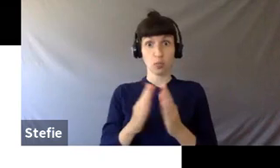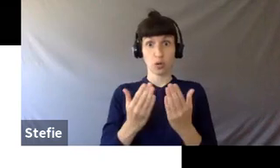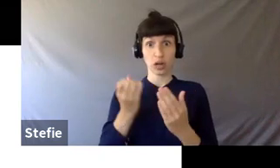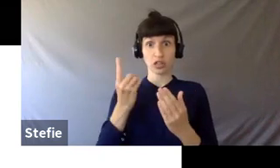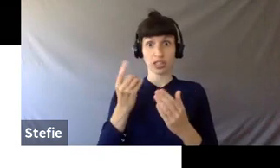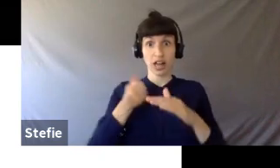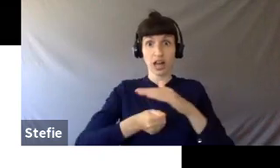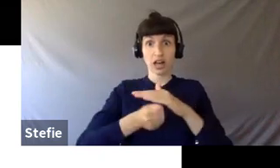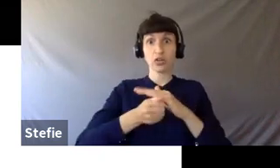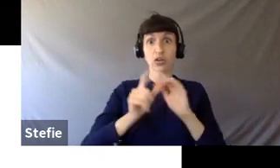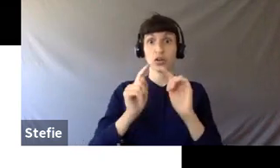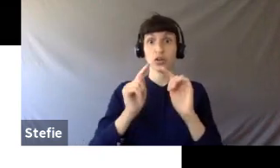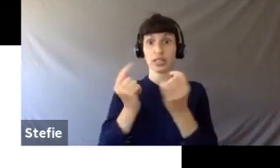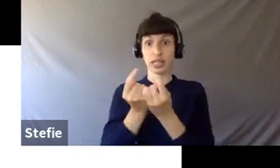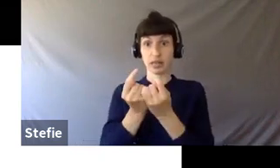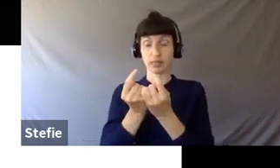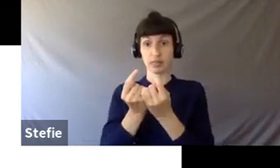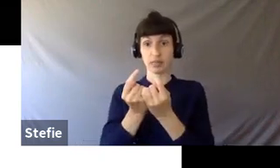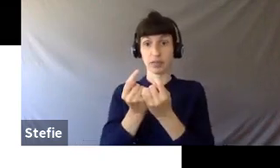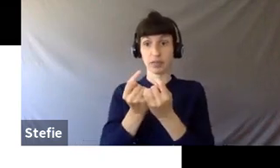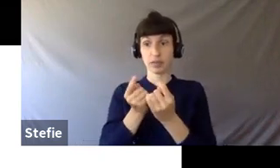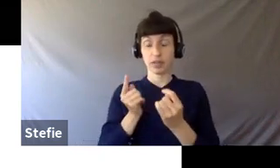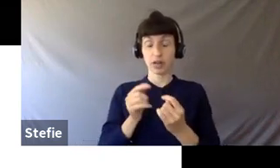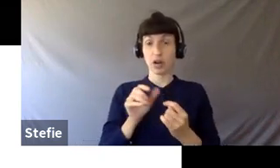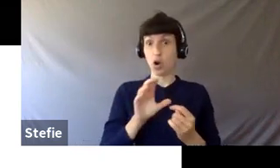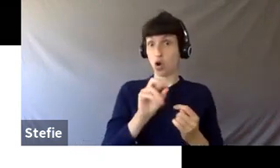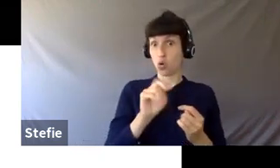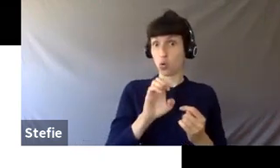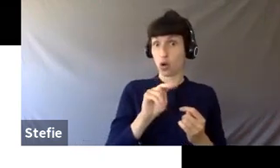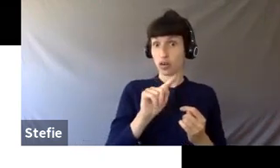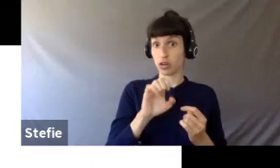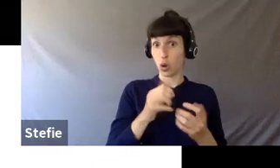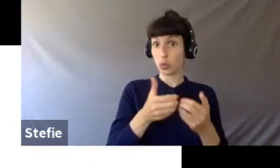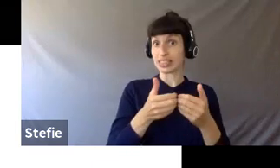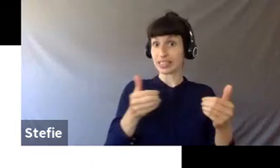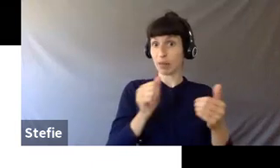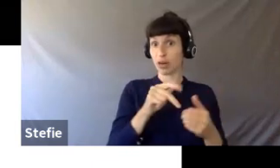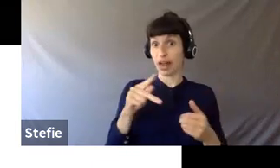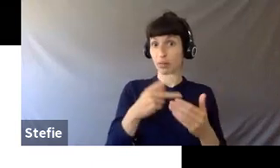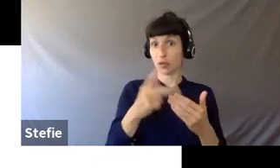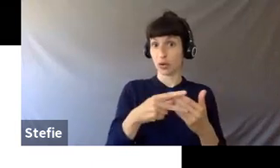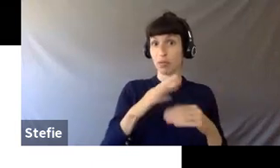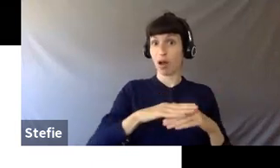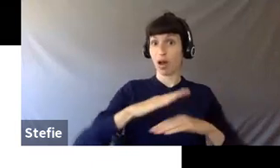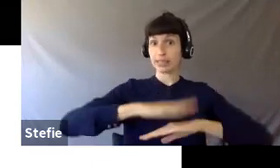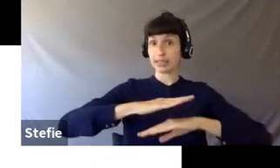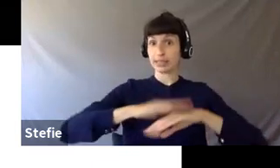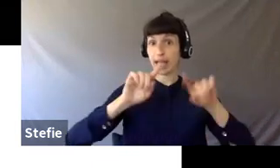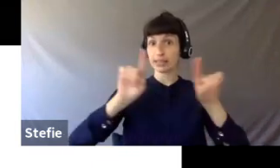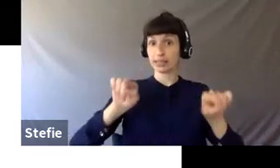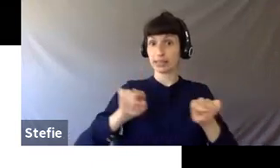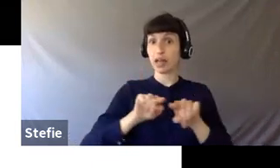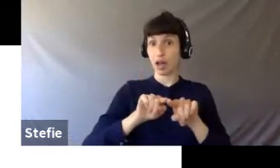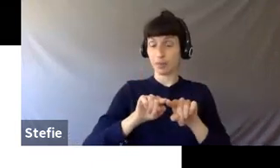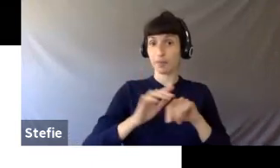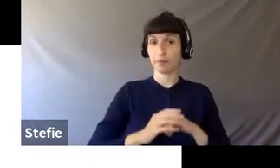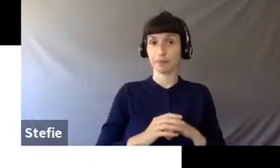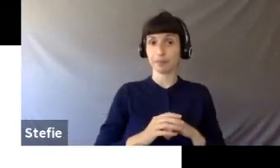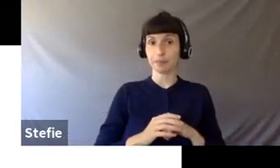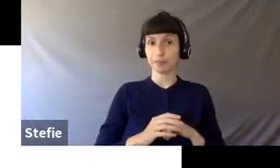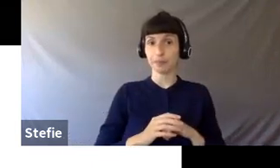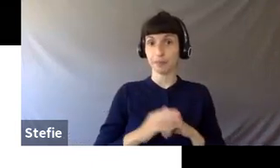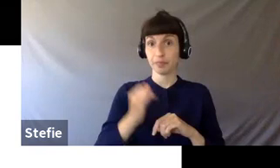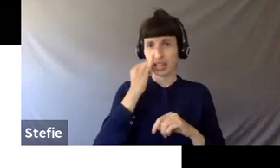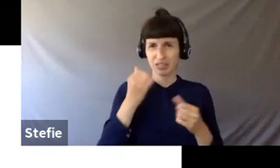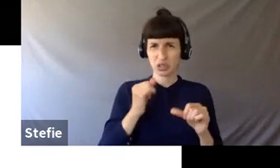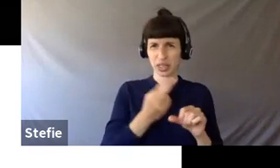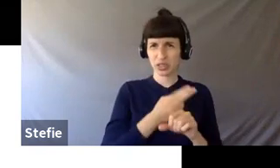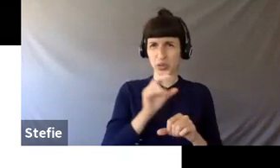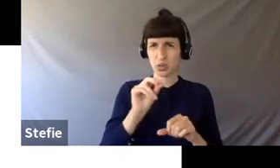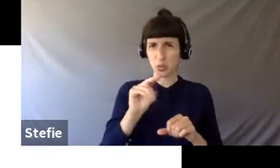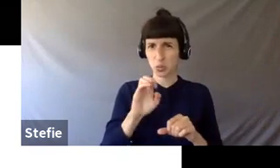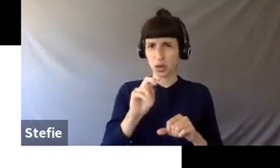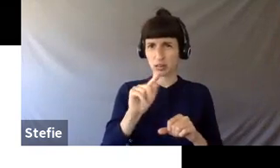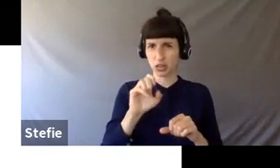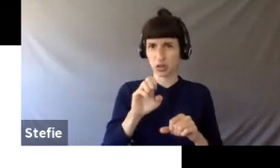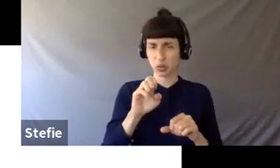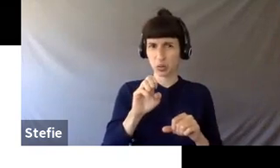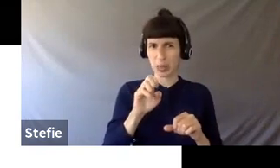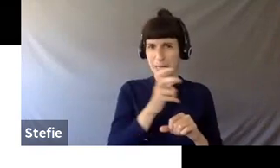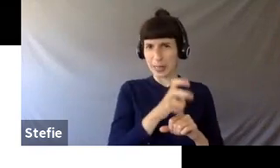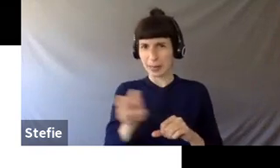ANDREW: